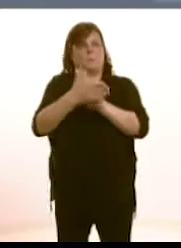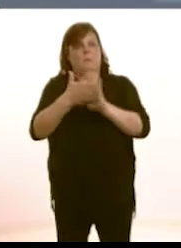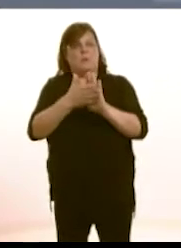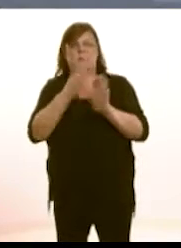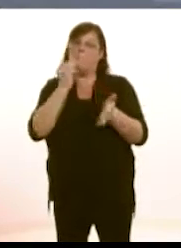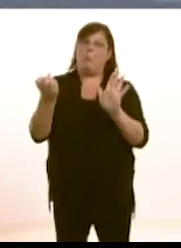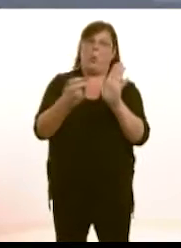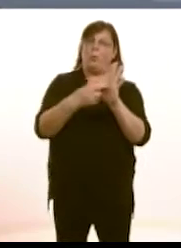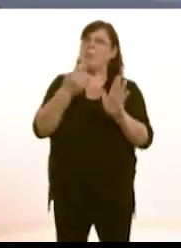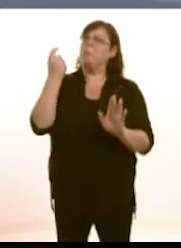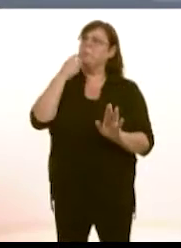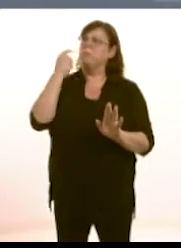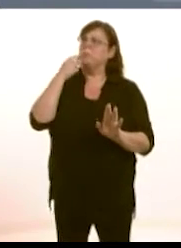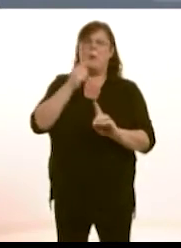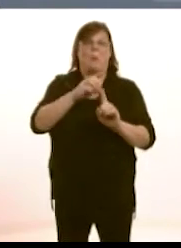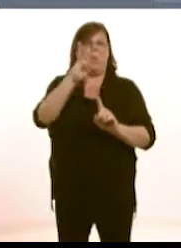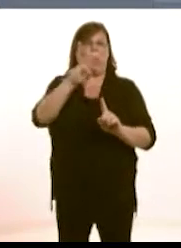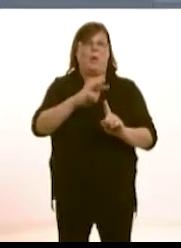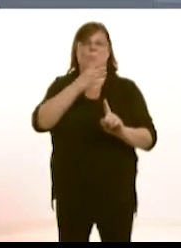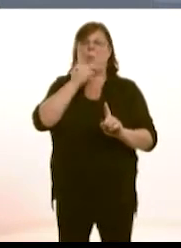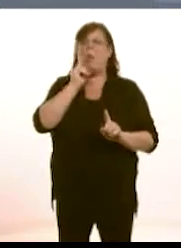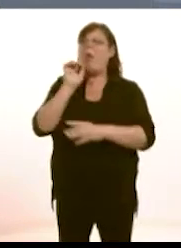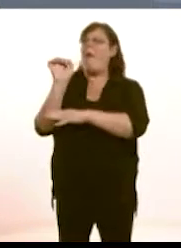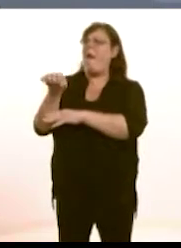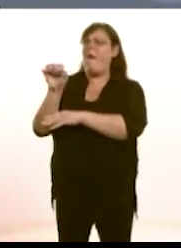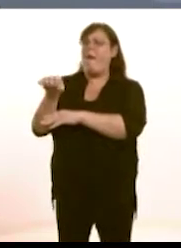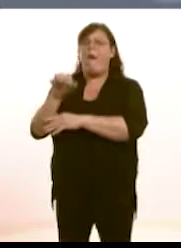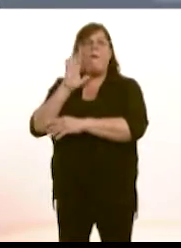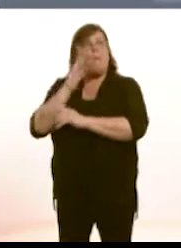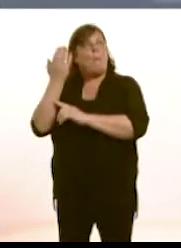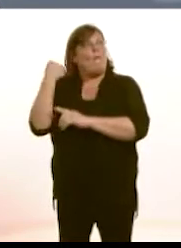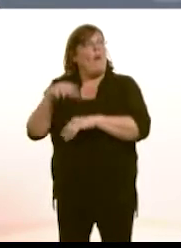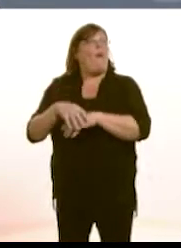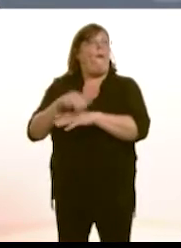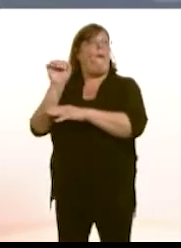Well, the people of Wales have heard all this before, from you and from previous Labour Governments.